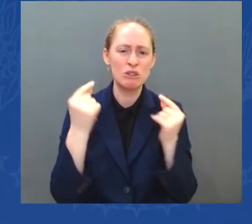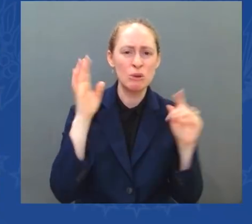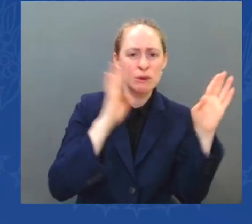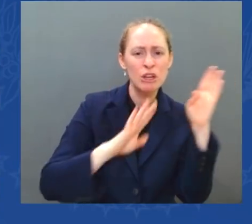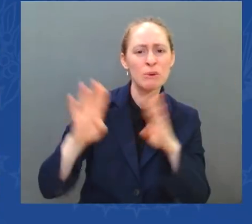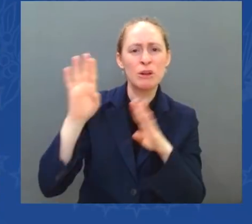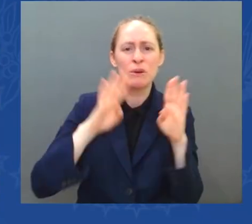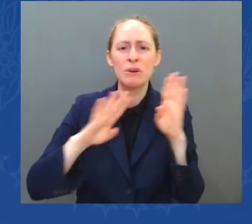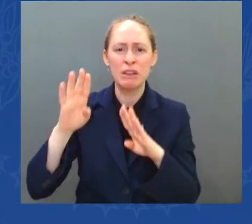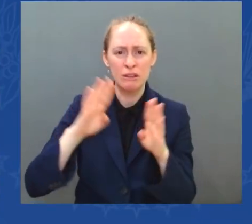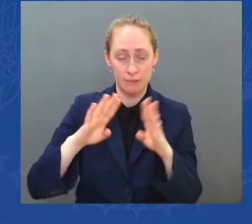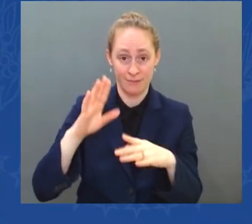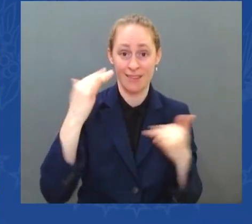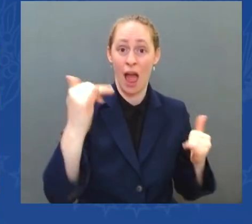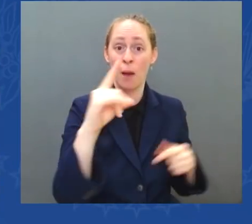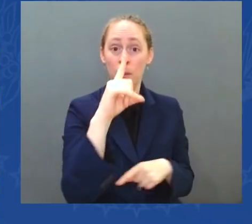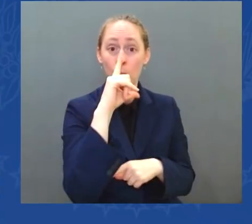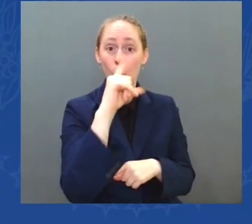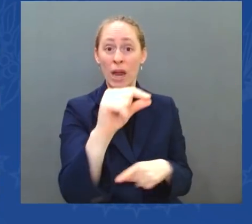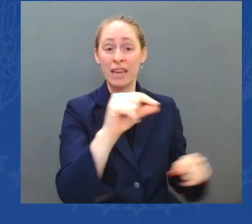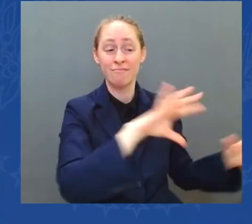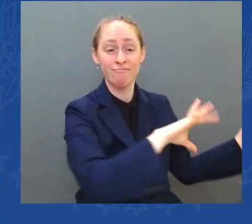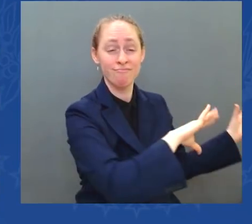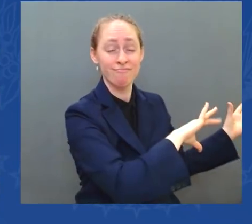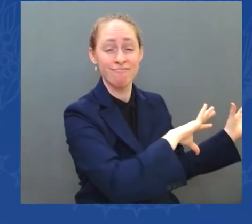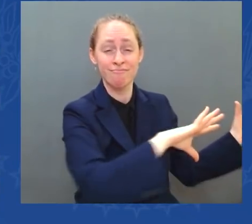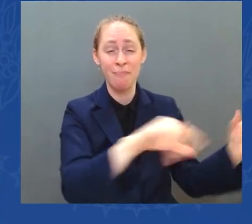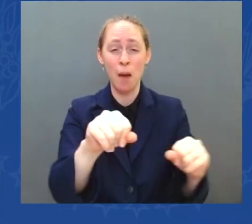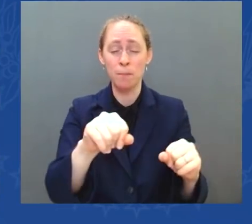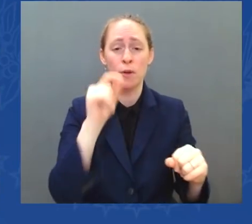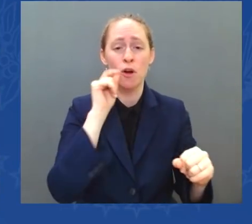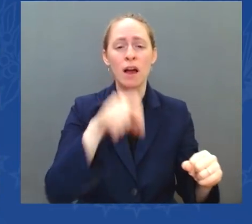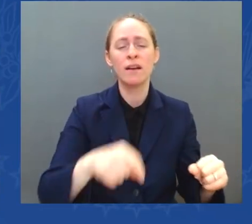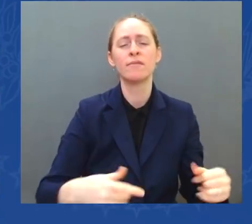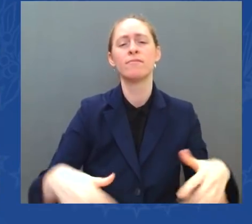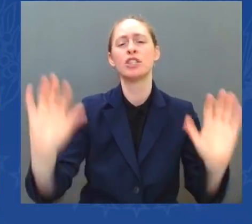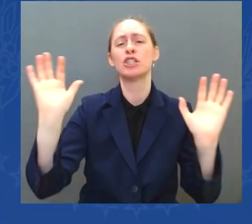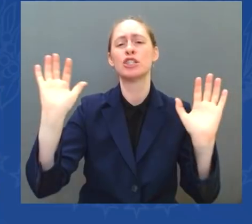Ukraine and Russia, the one and two largest wheat producers in the world,